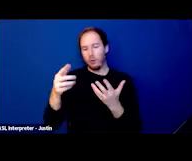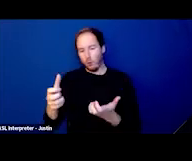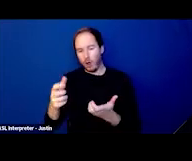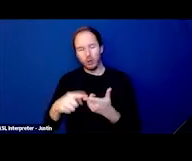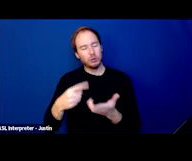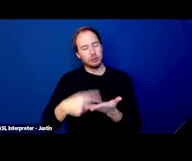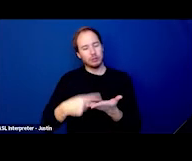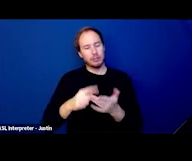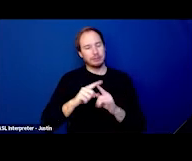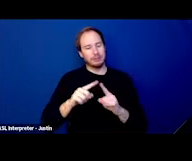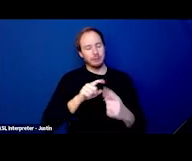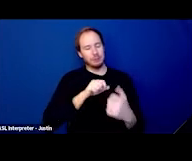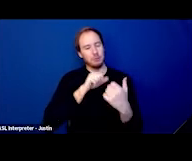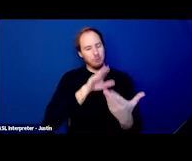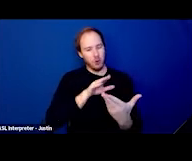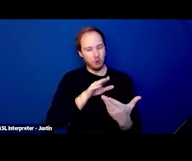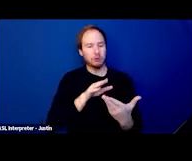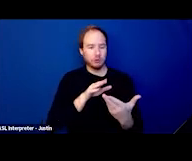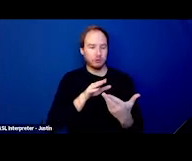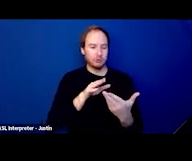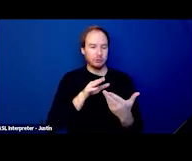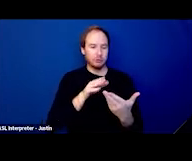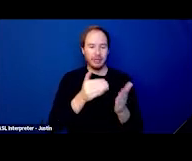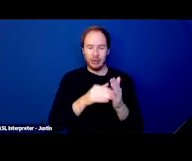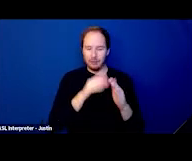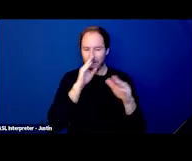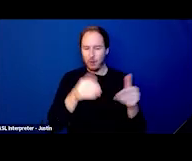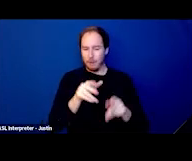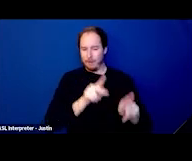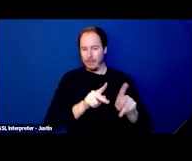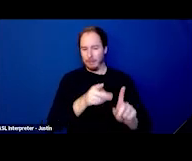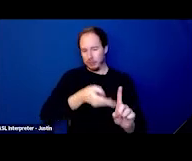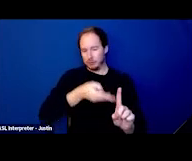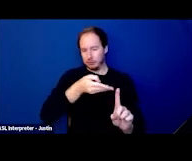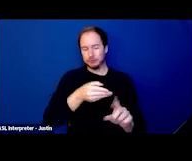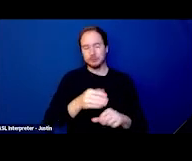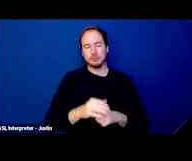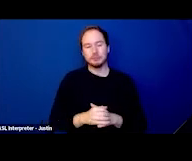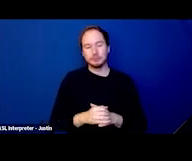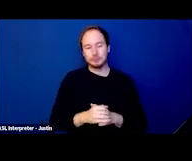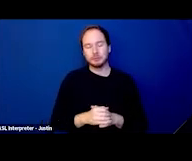to approach and practice really person-centered outreach and engagement. And of course, through all of these,